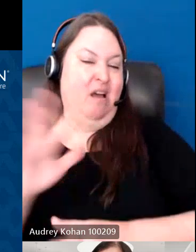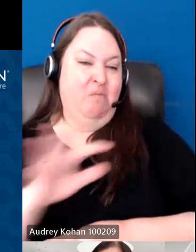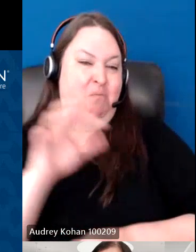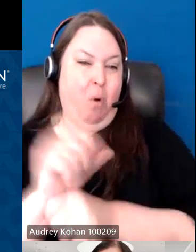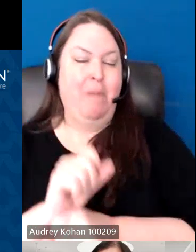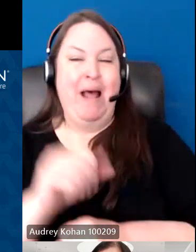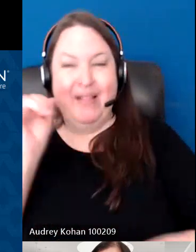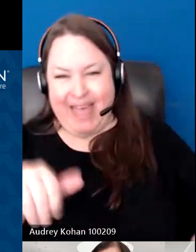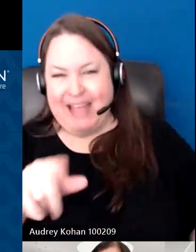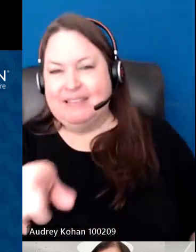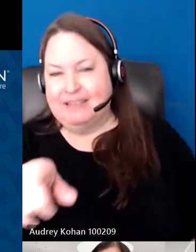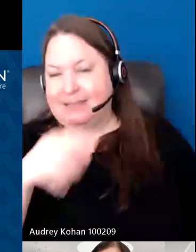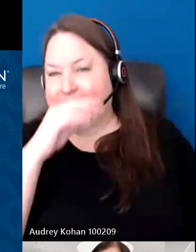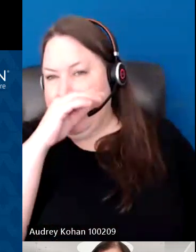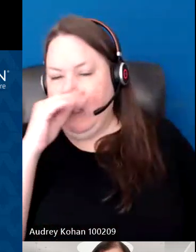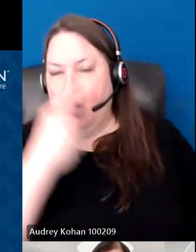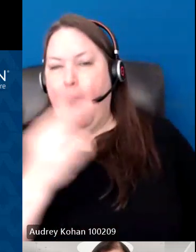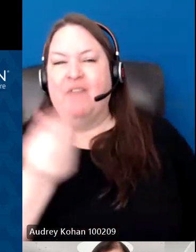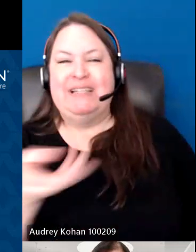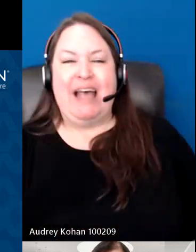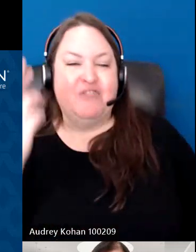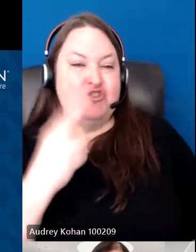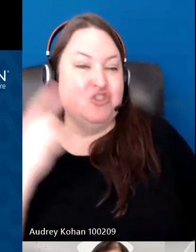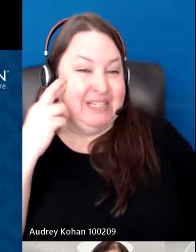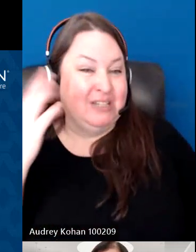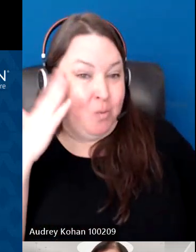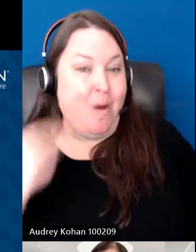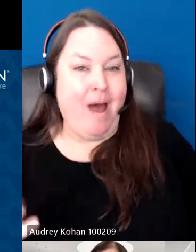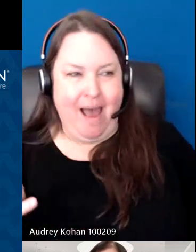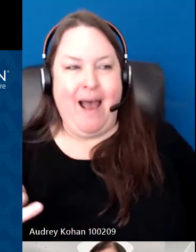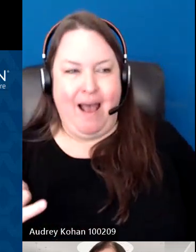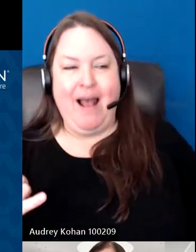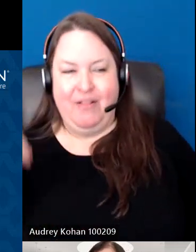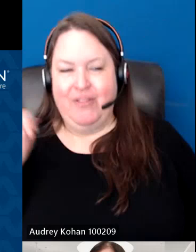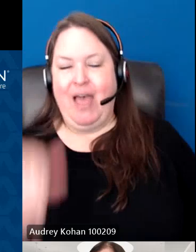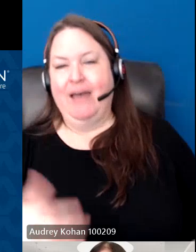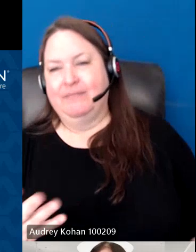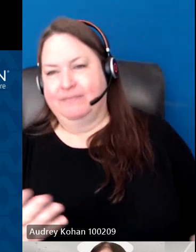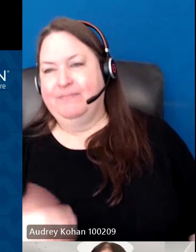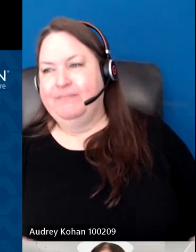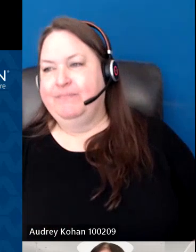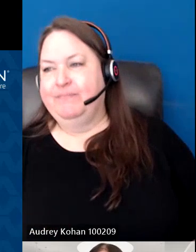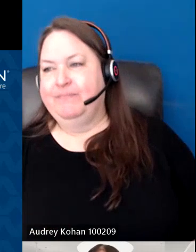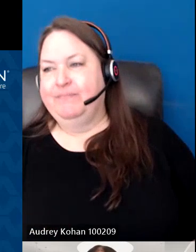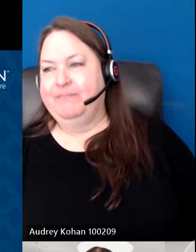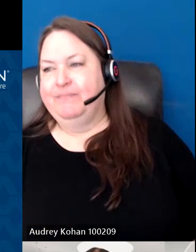probably one of several reasons why that would be the case correct I appreciate your feedback on